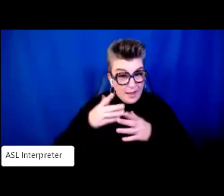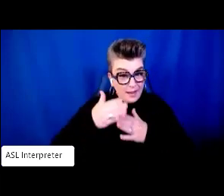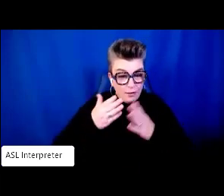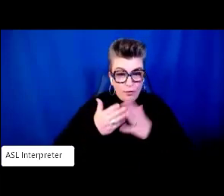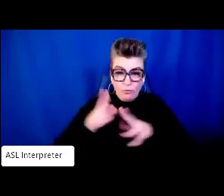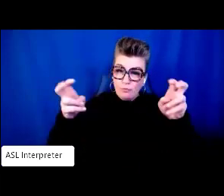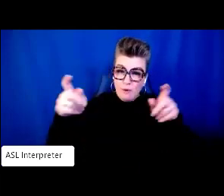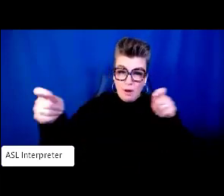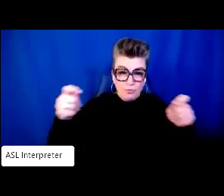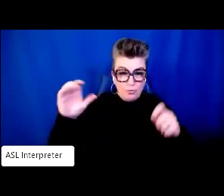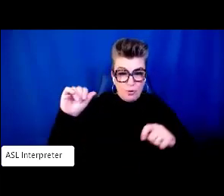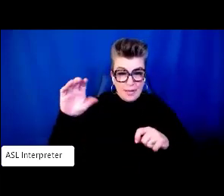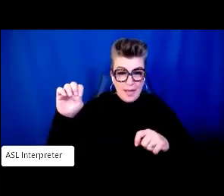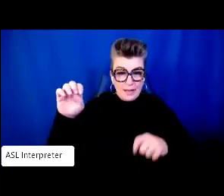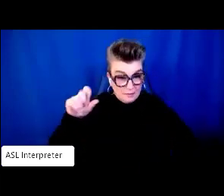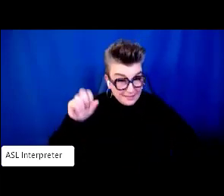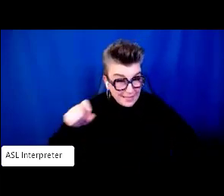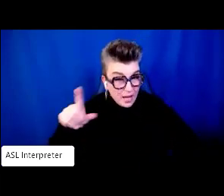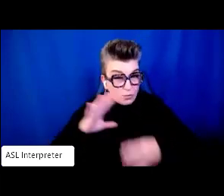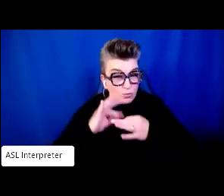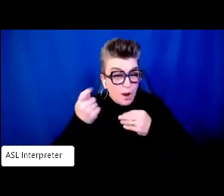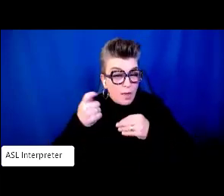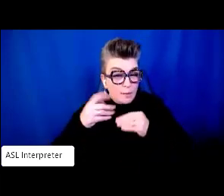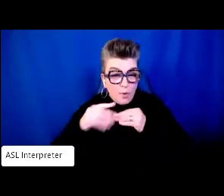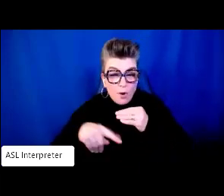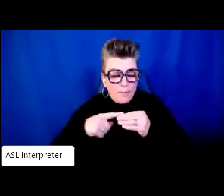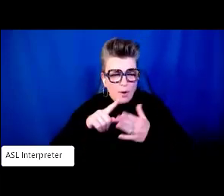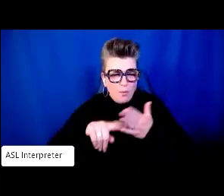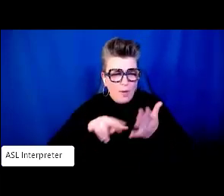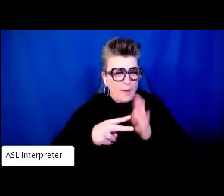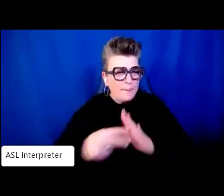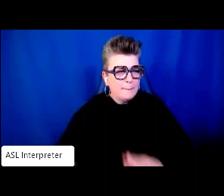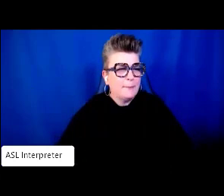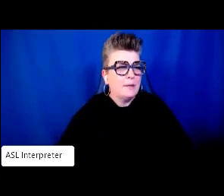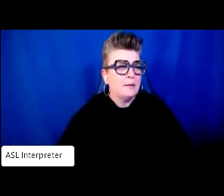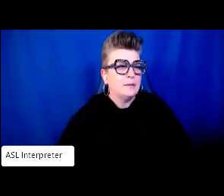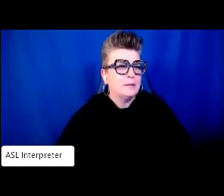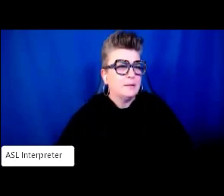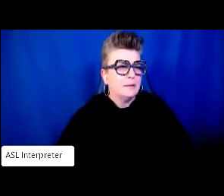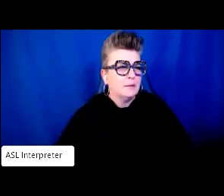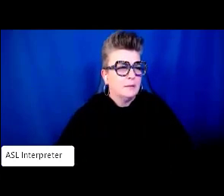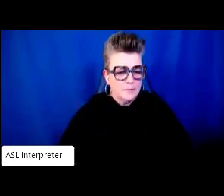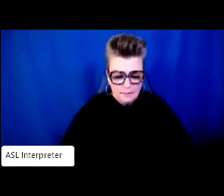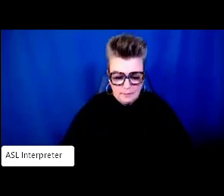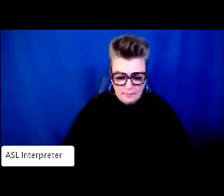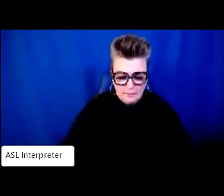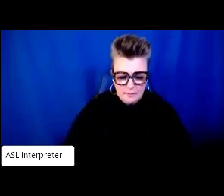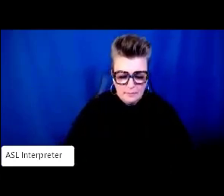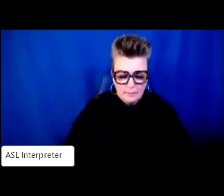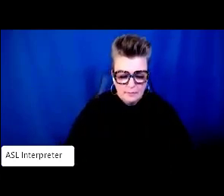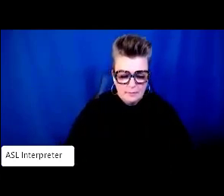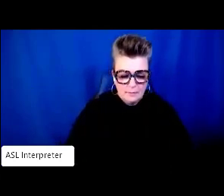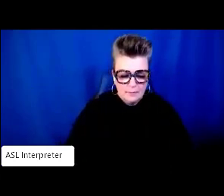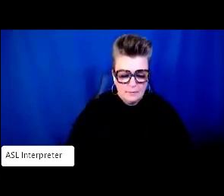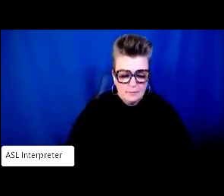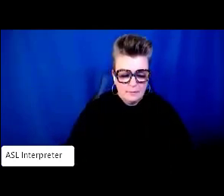Can you talk a little bit more about what that means? Taunton Paine: Yes. The data management and sharing policy encourages